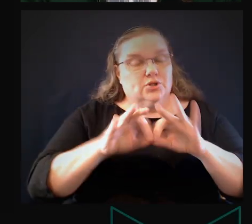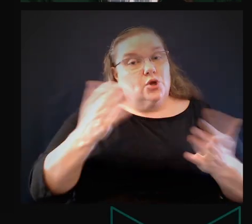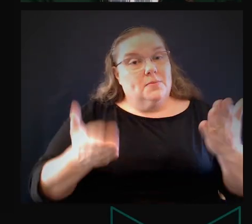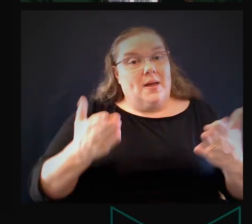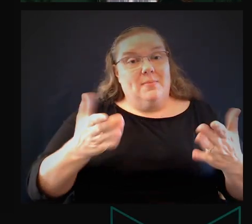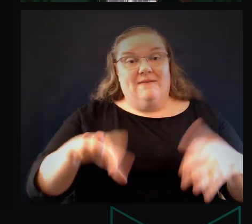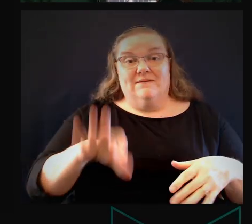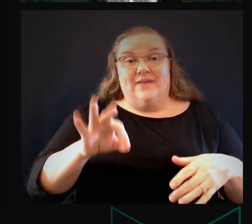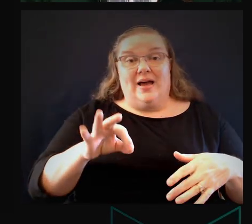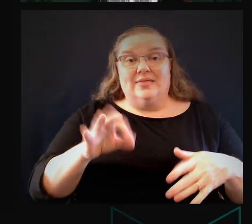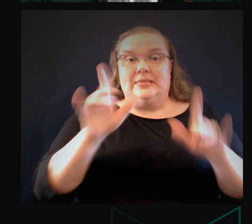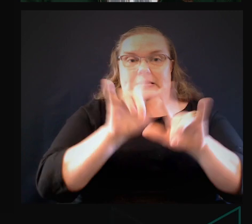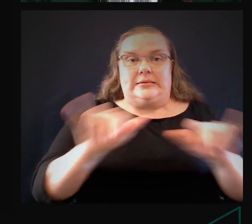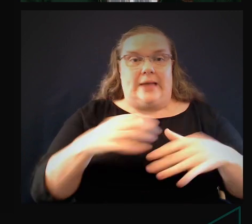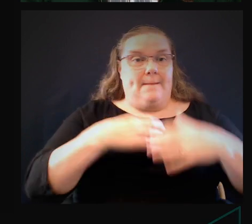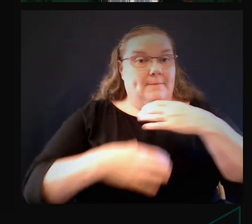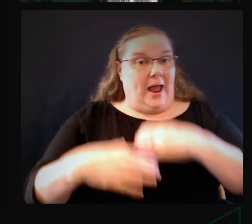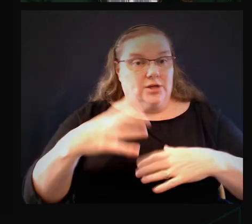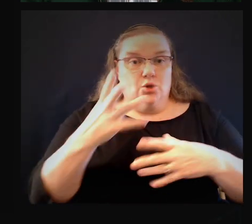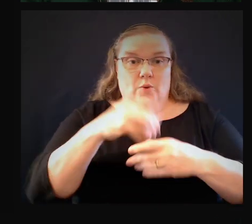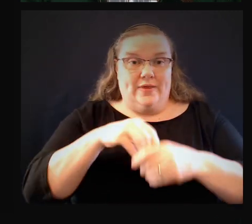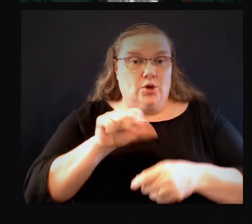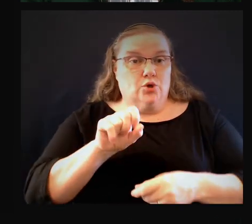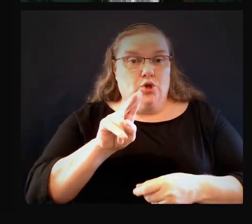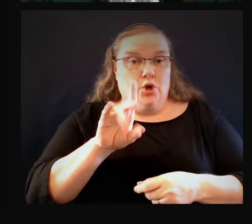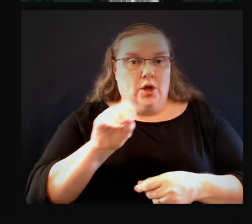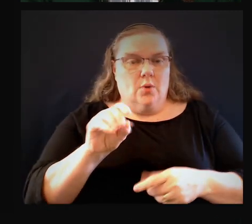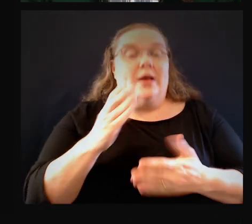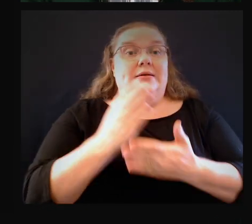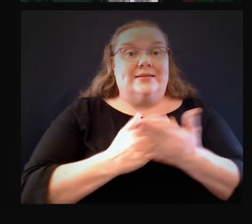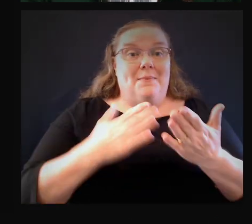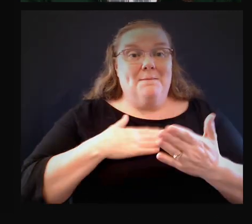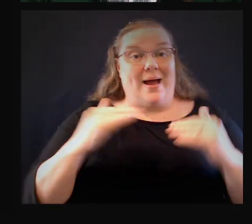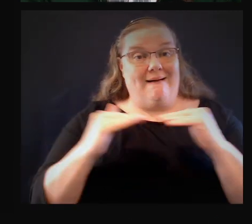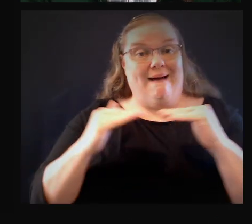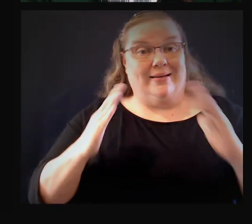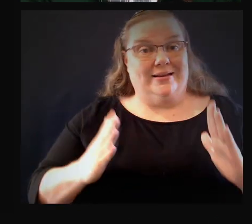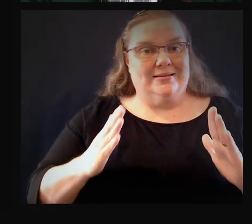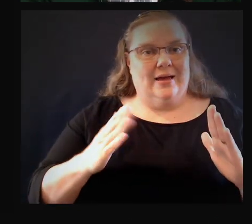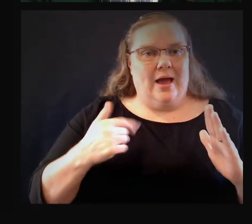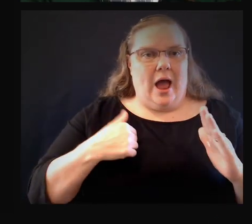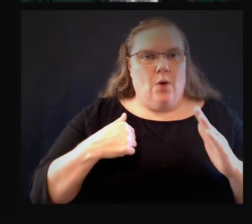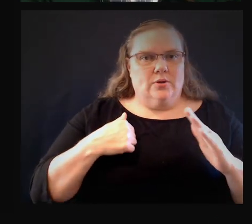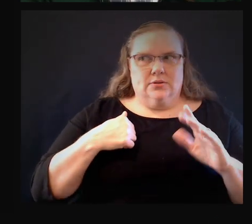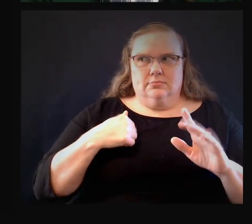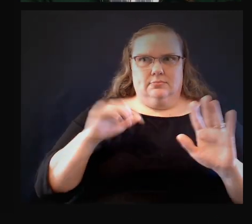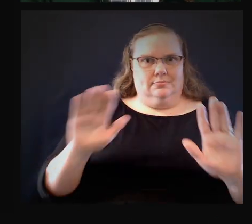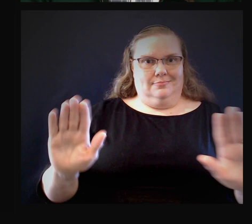In fact, some of my colleagues were so passionate that I found myself having to remind them that this initiative